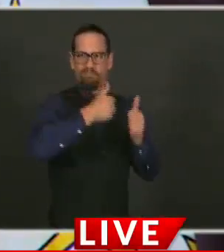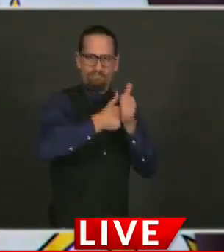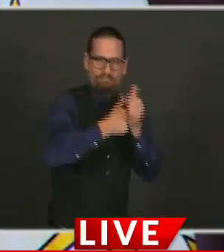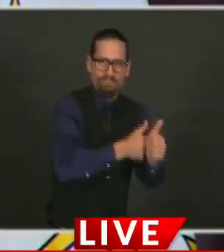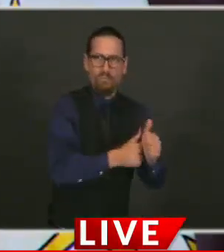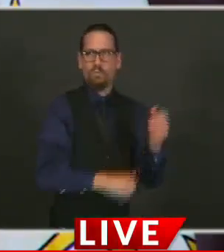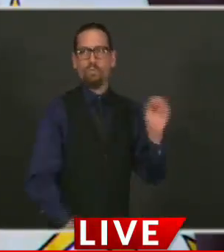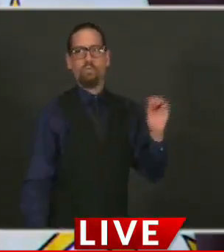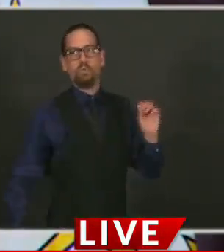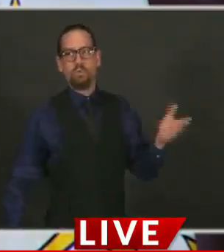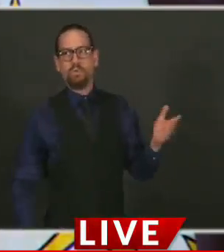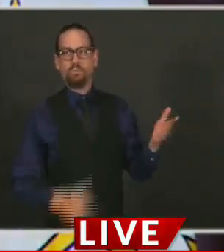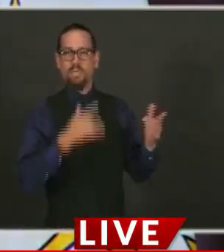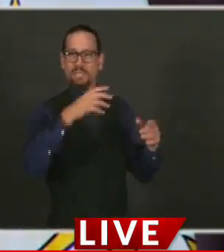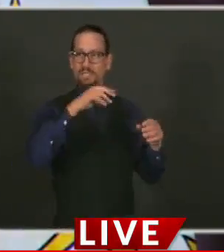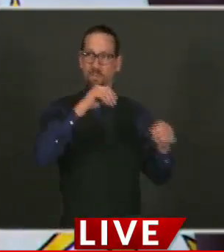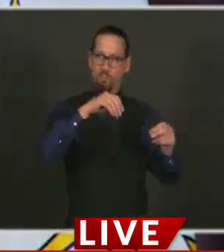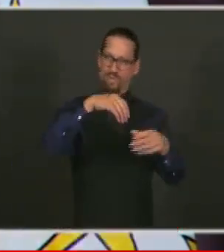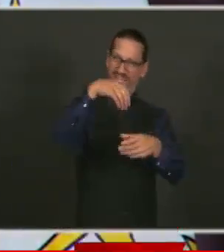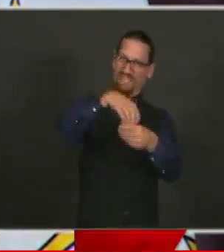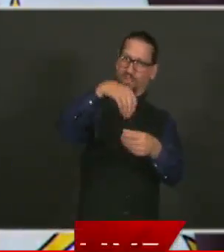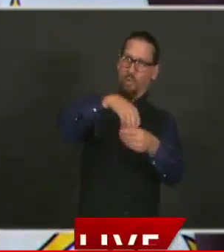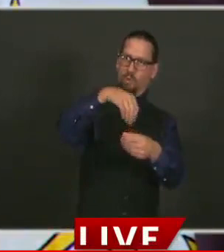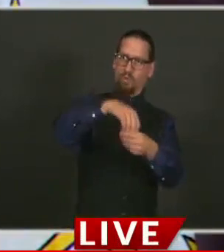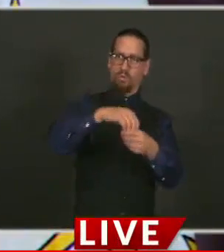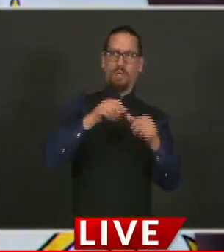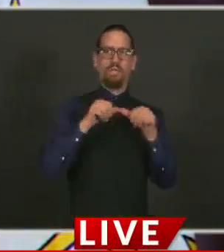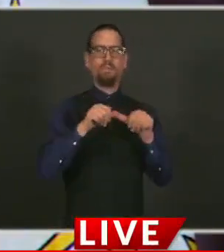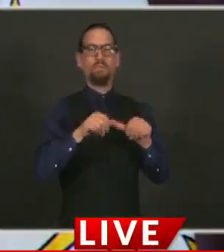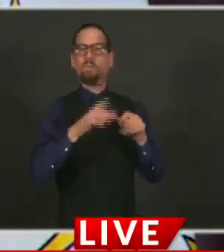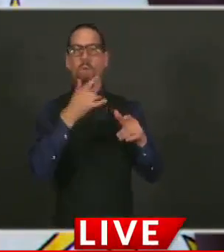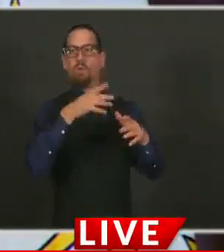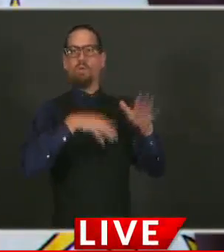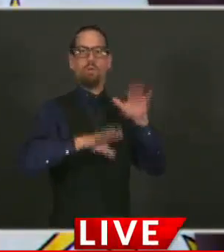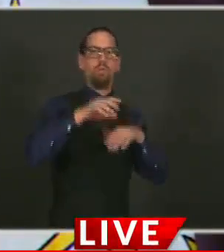UNSTRUCTURED. THOSE THREE